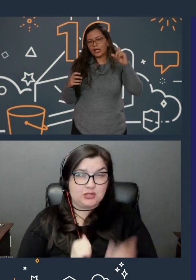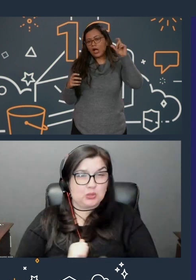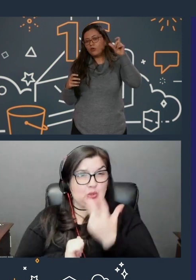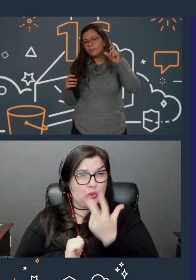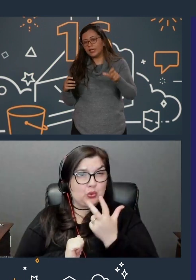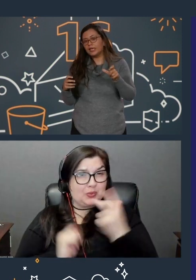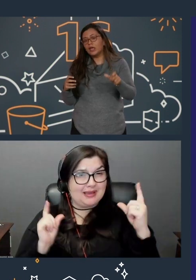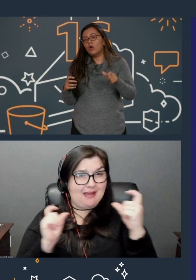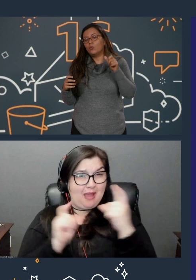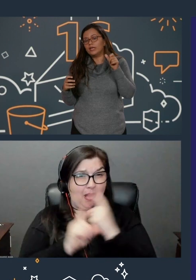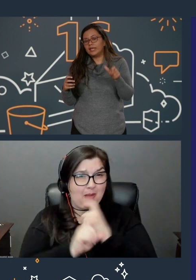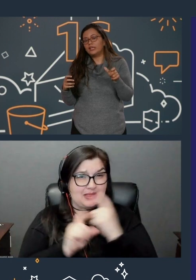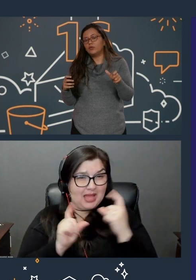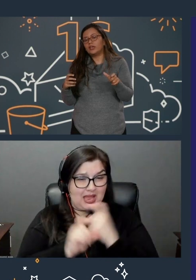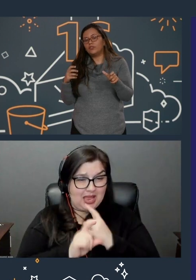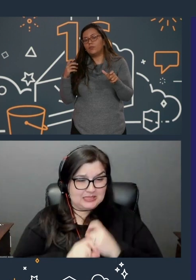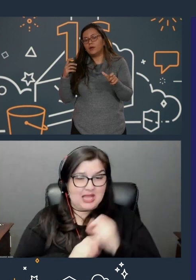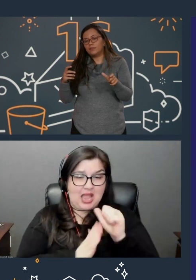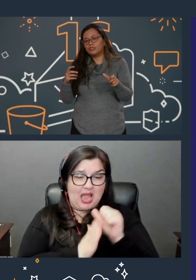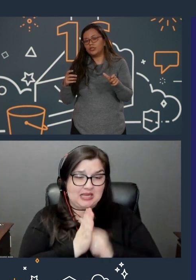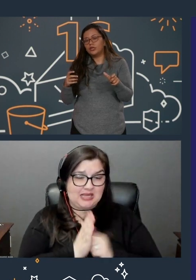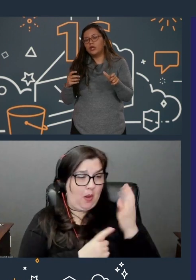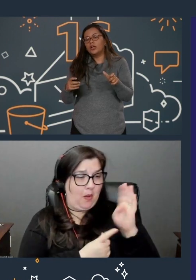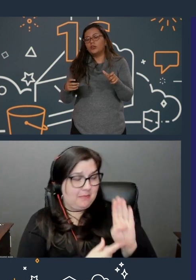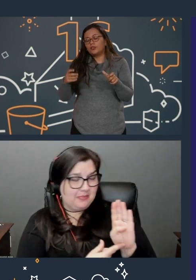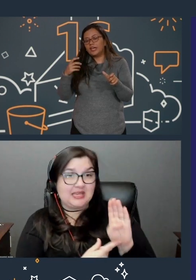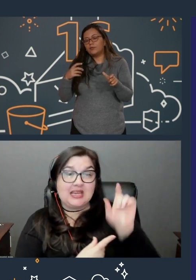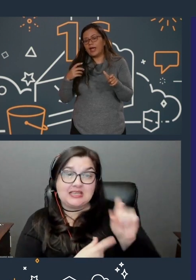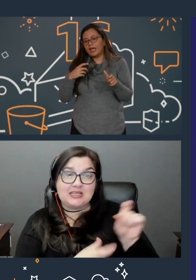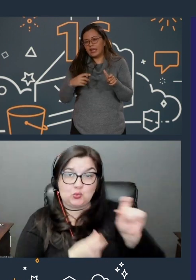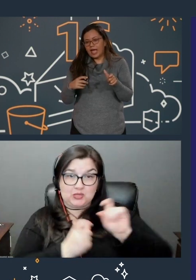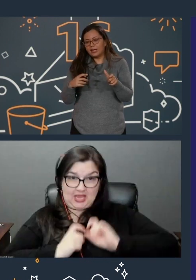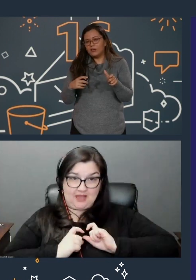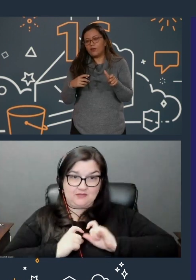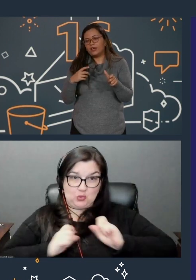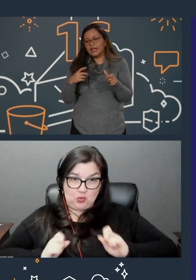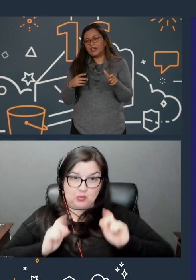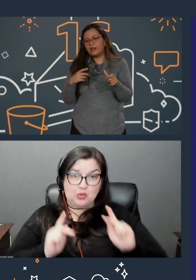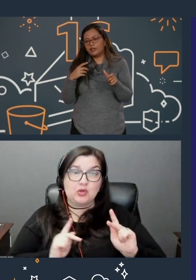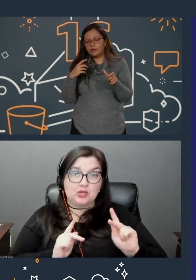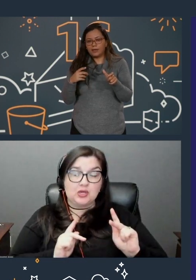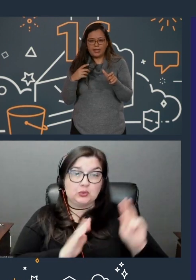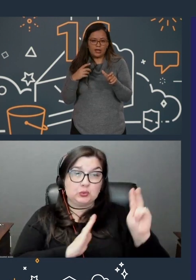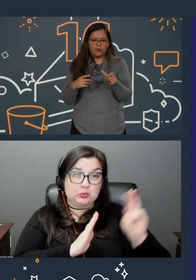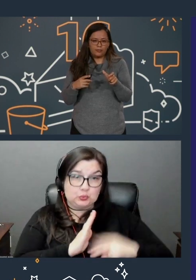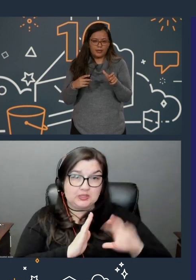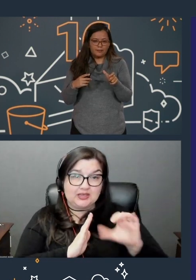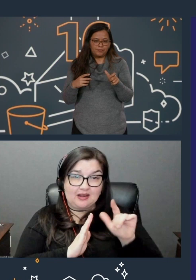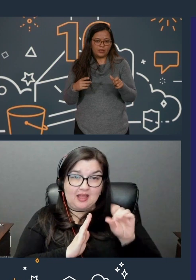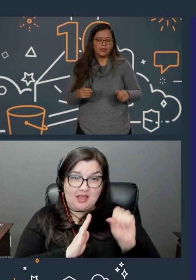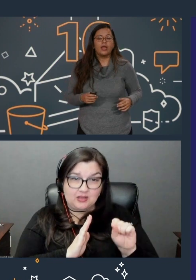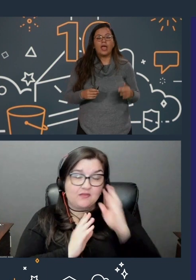Account B will need to give you permission to read via an ACL for data written by account B.